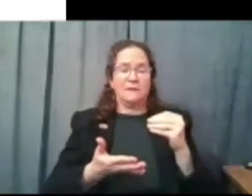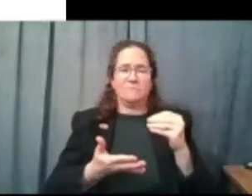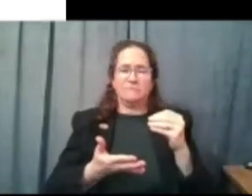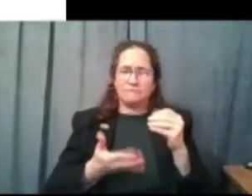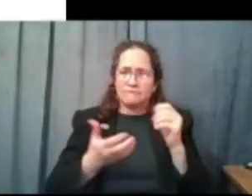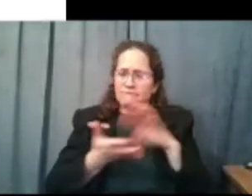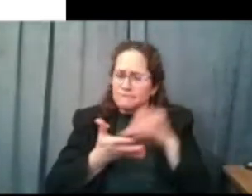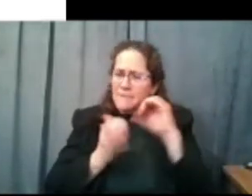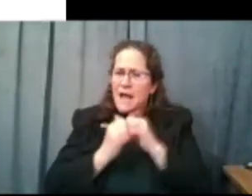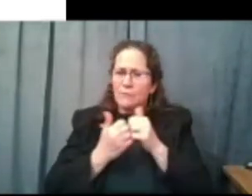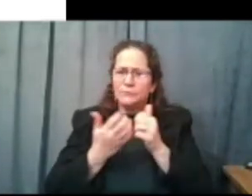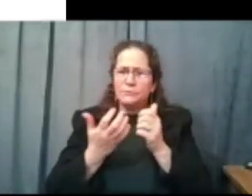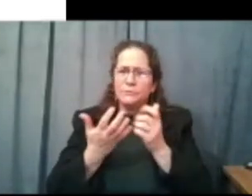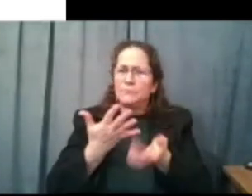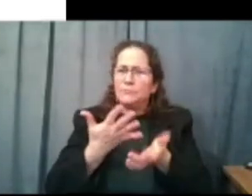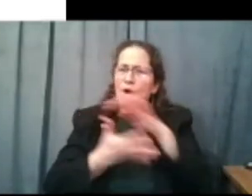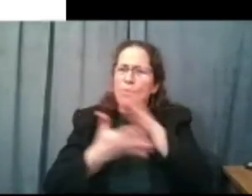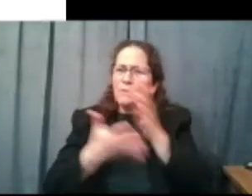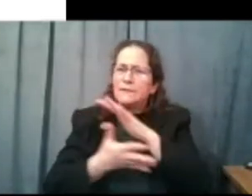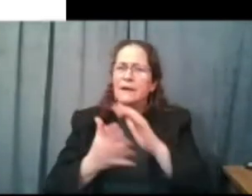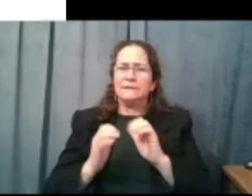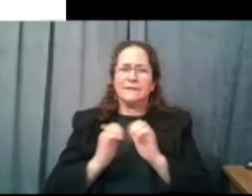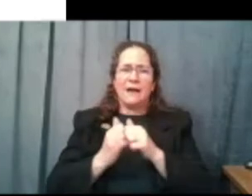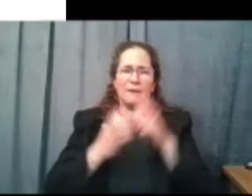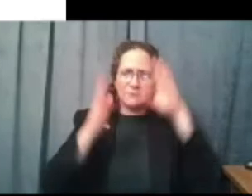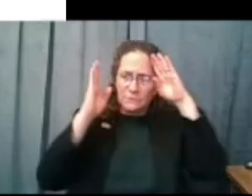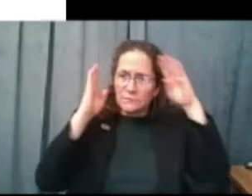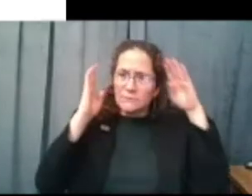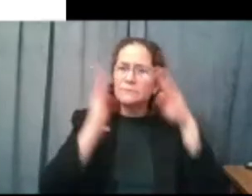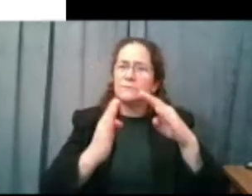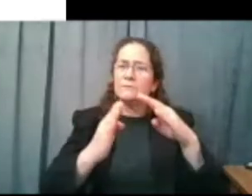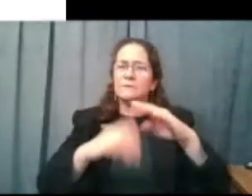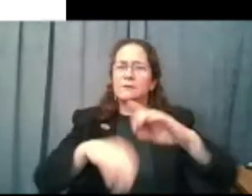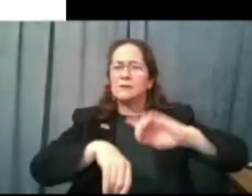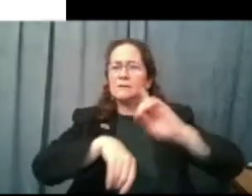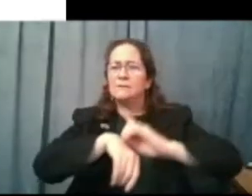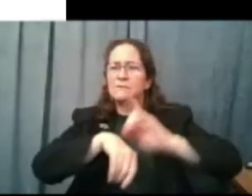and focus on the tasks at hand.